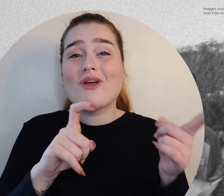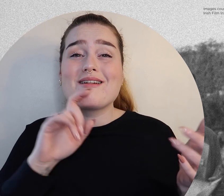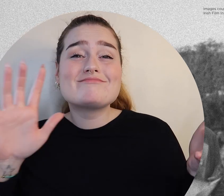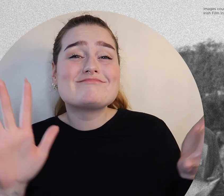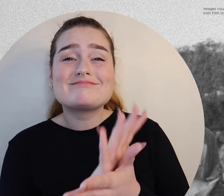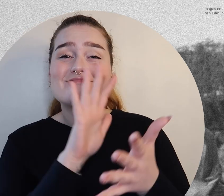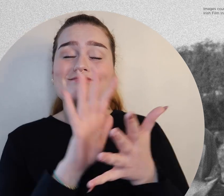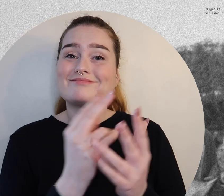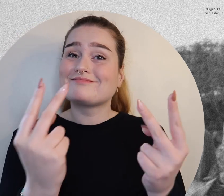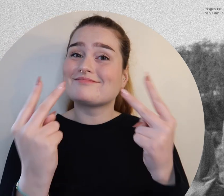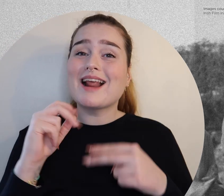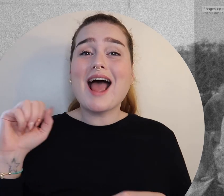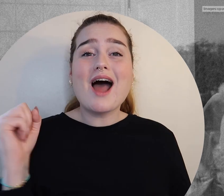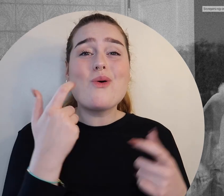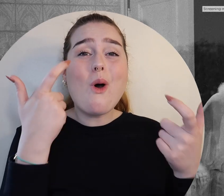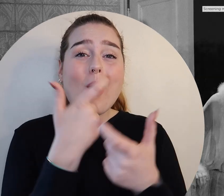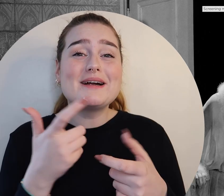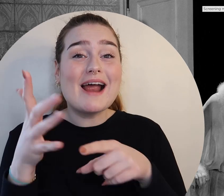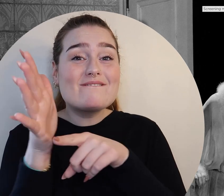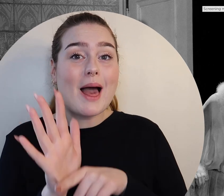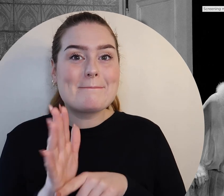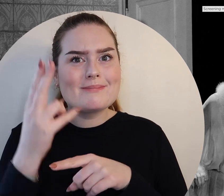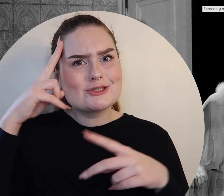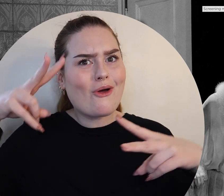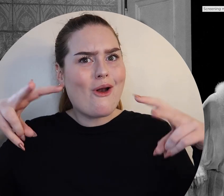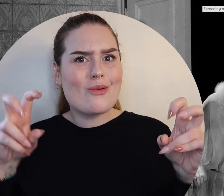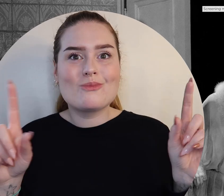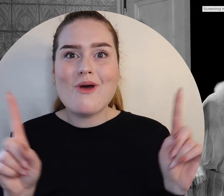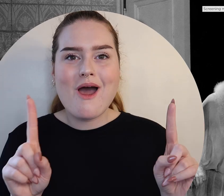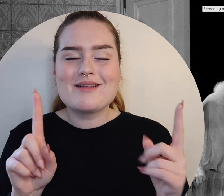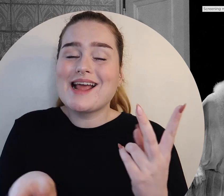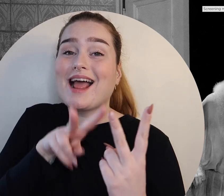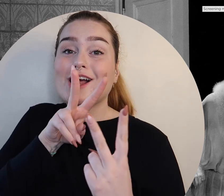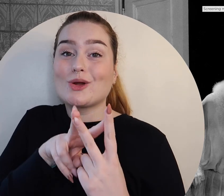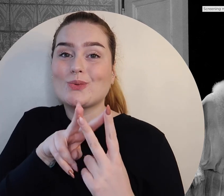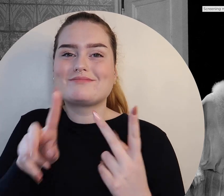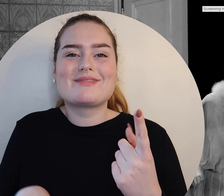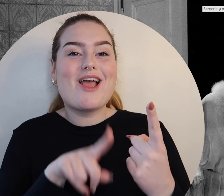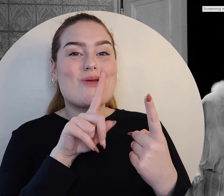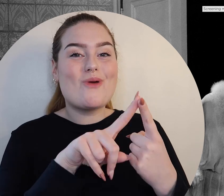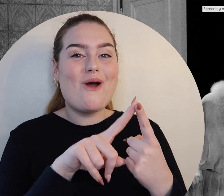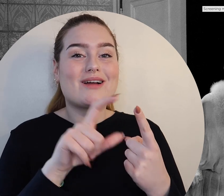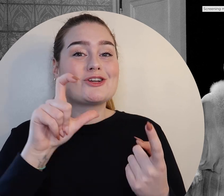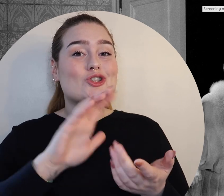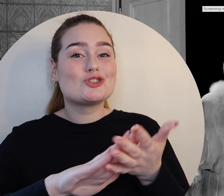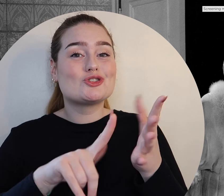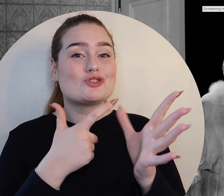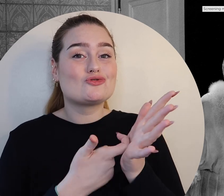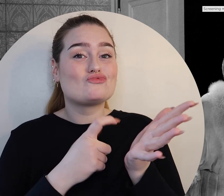Families and the young at heart will enjoy our comedy films featuring Charlie Chase and Laurel and Hardy..